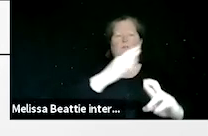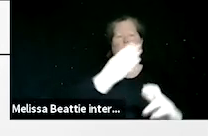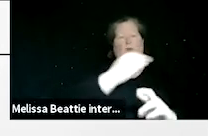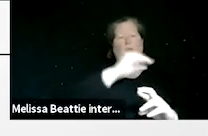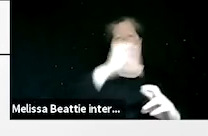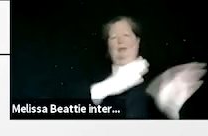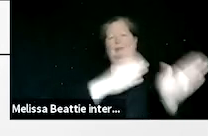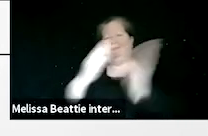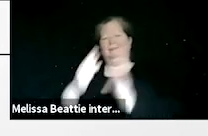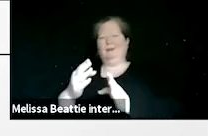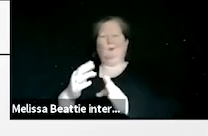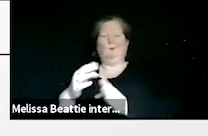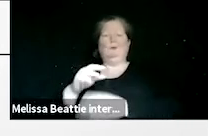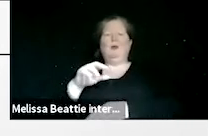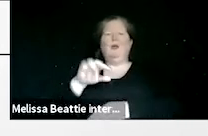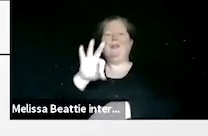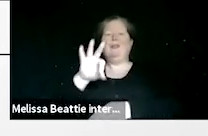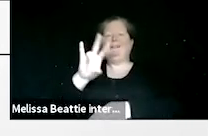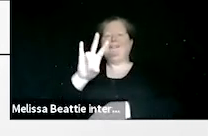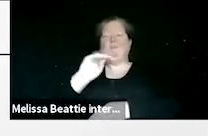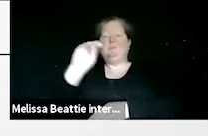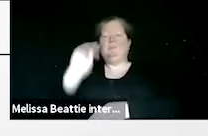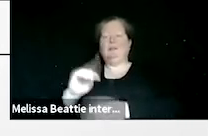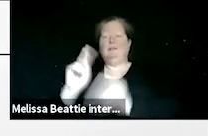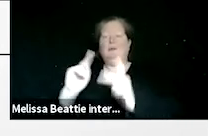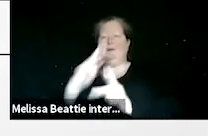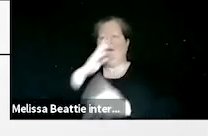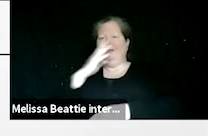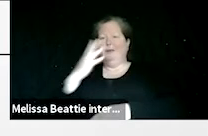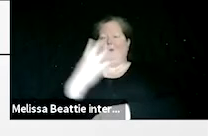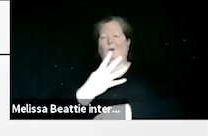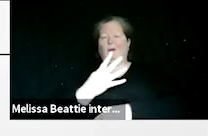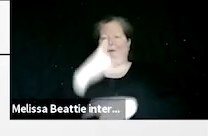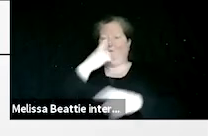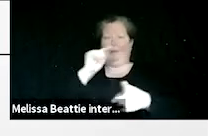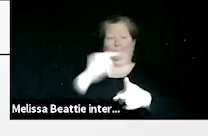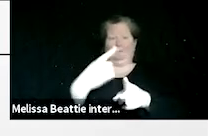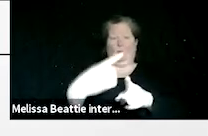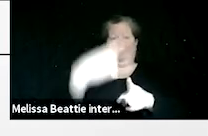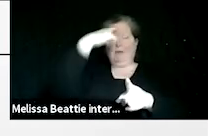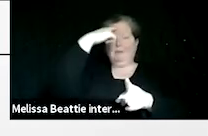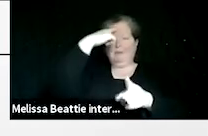fishing and 97% of the people ignored it. So for this one, I think, that means that like six people